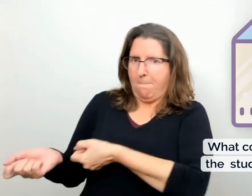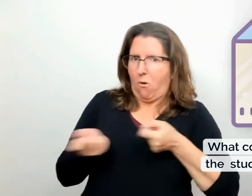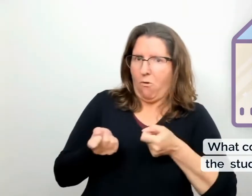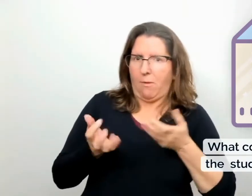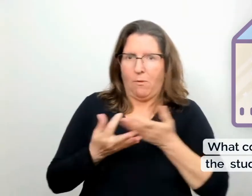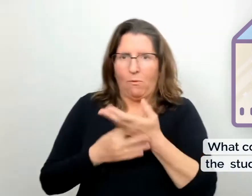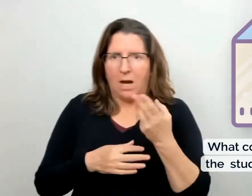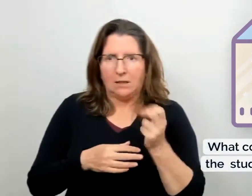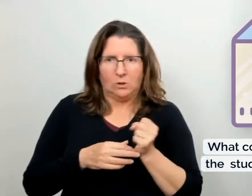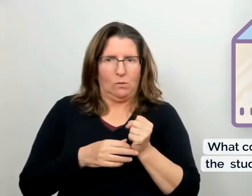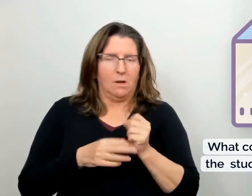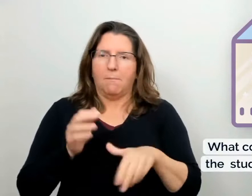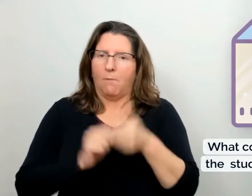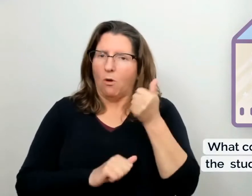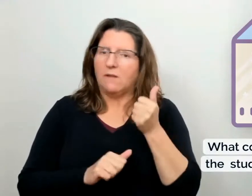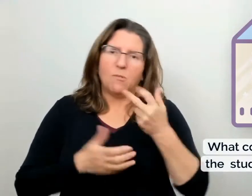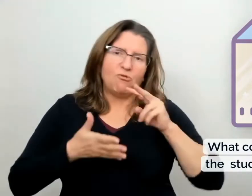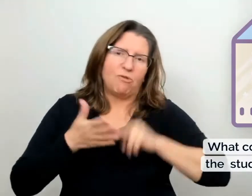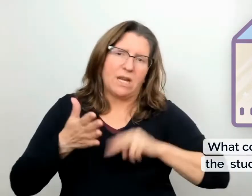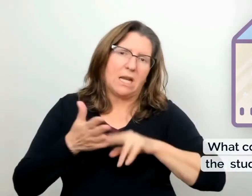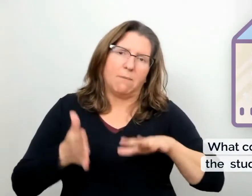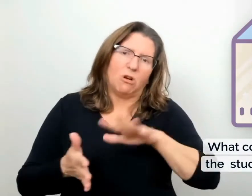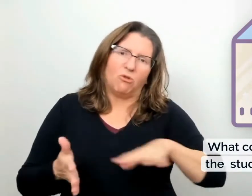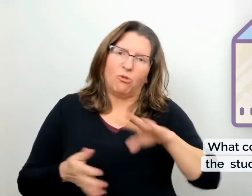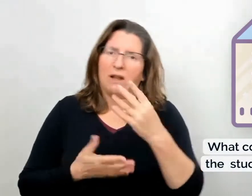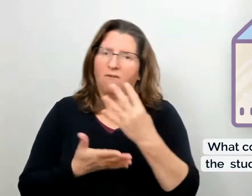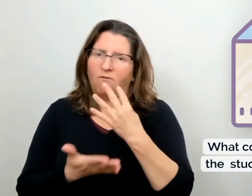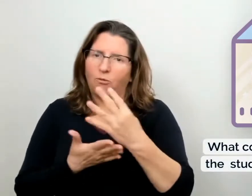I had to figure out how to meet their needs to get them through high school.